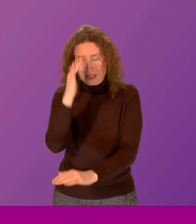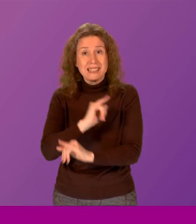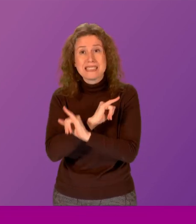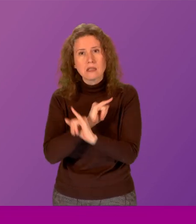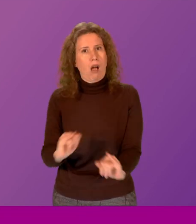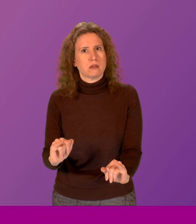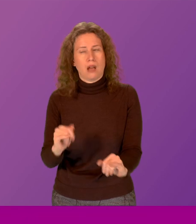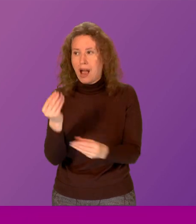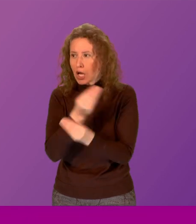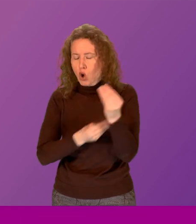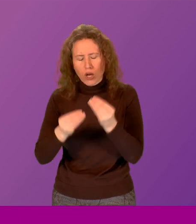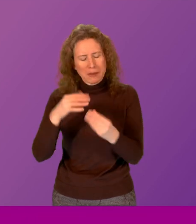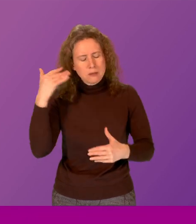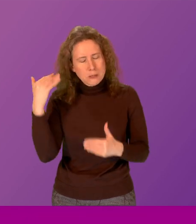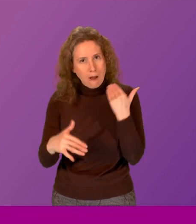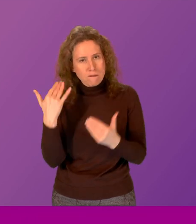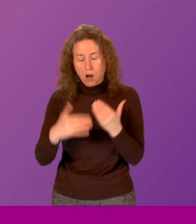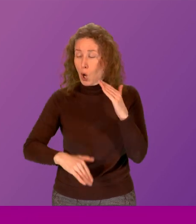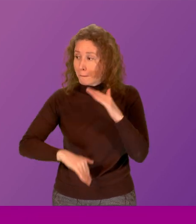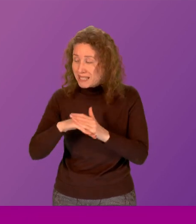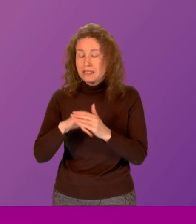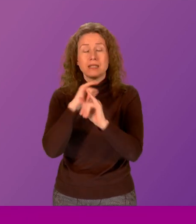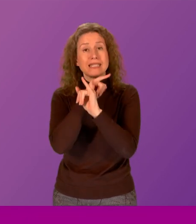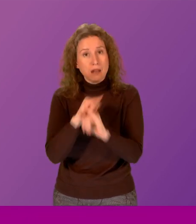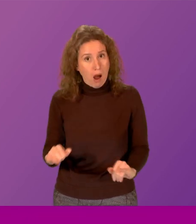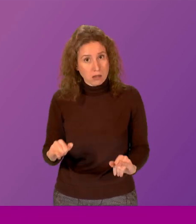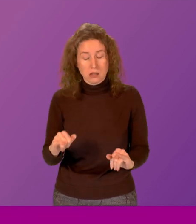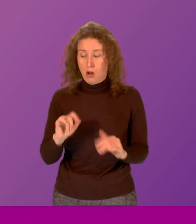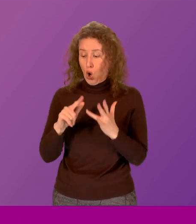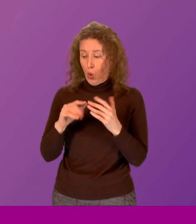for our economy. The Office for Budget Responsibility’s forecast suggests that